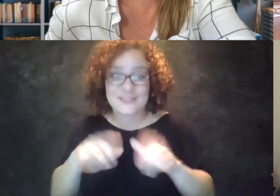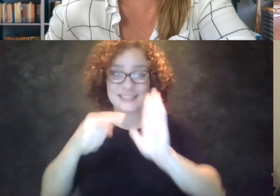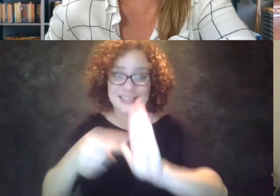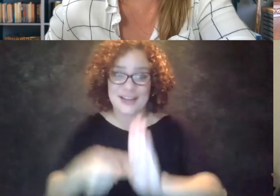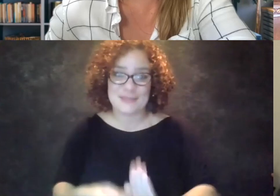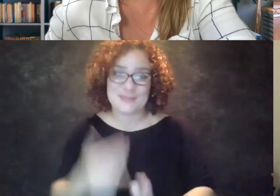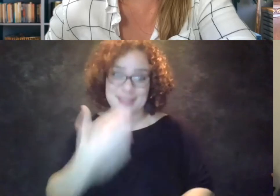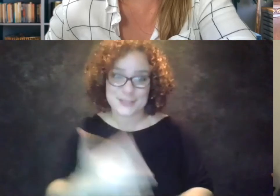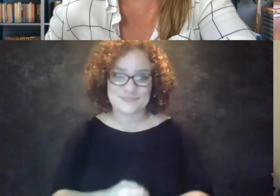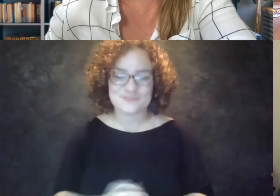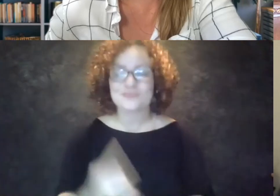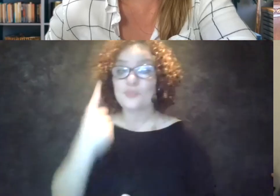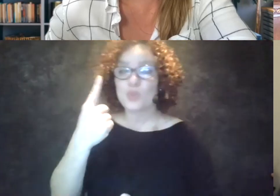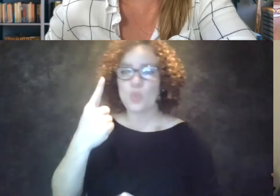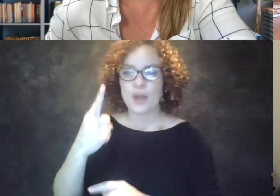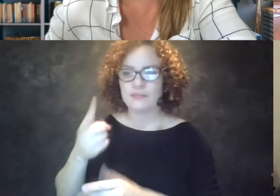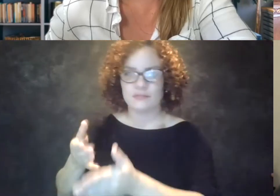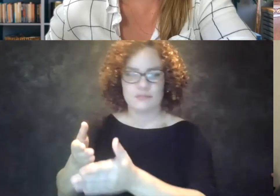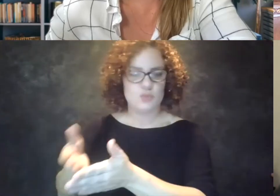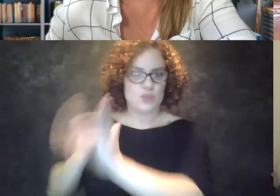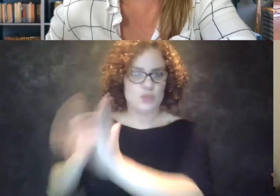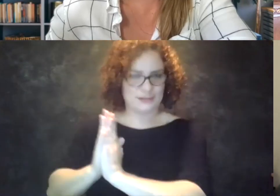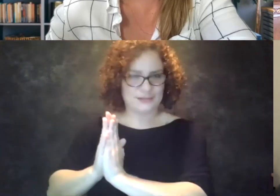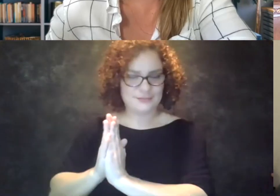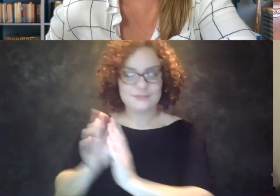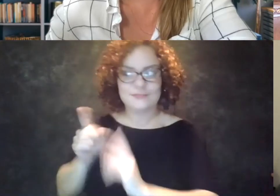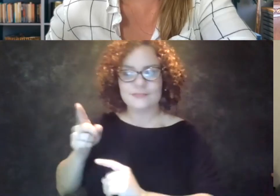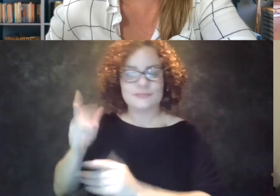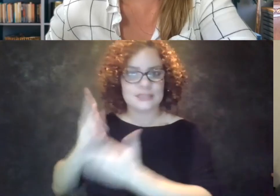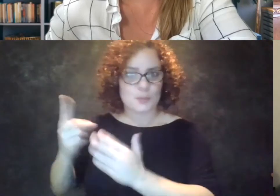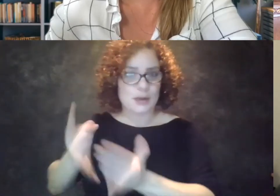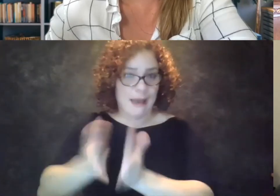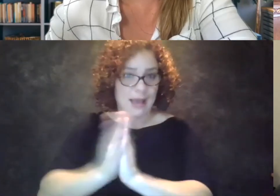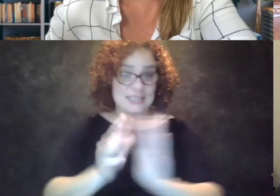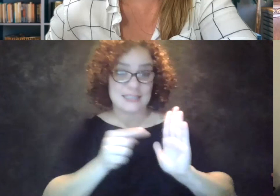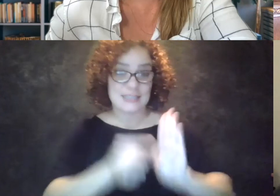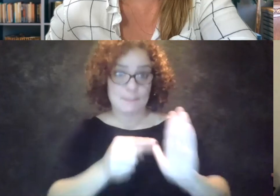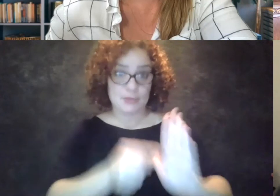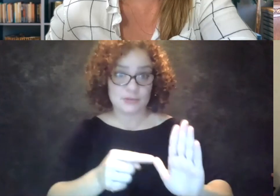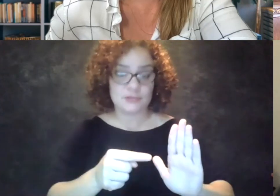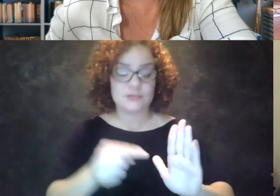request in the Q&A just for samples of those books those all about me books so maybe Julie